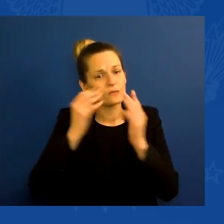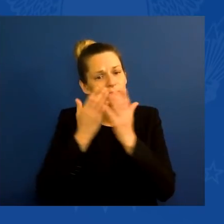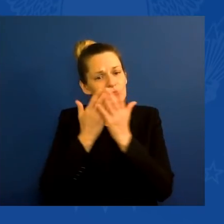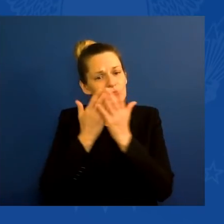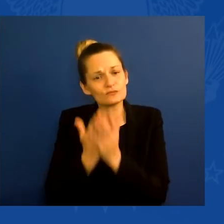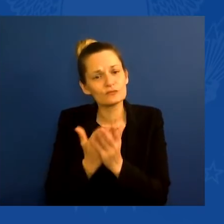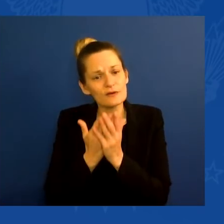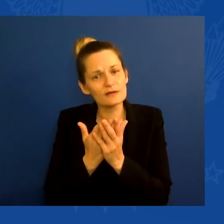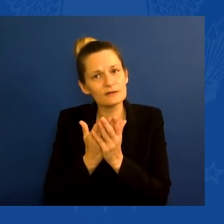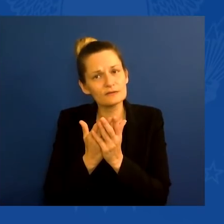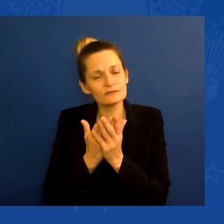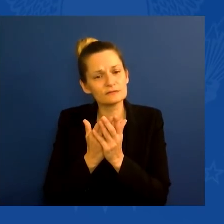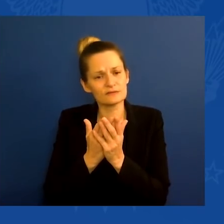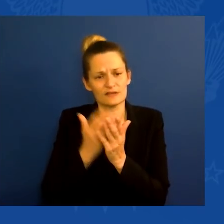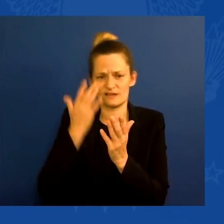May the souls of those who you loved